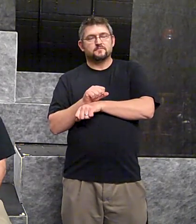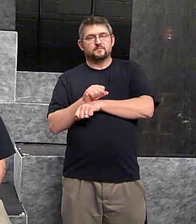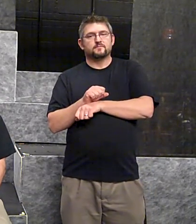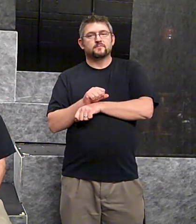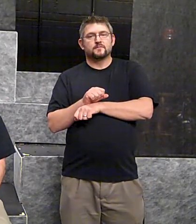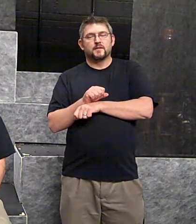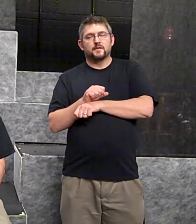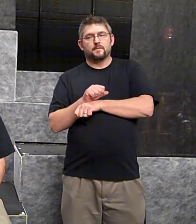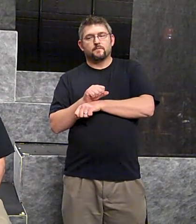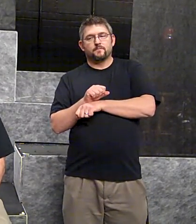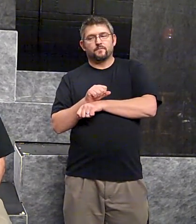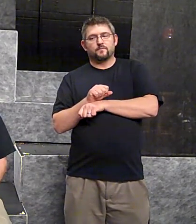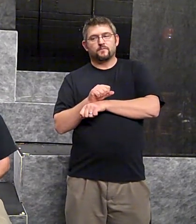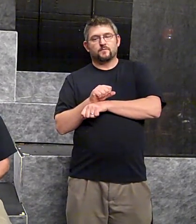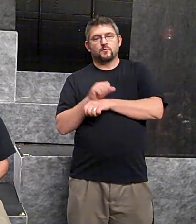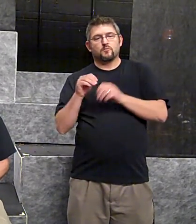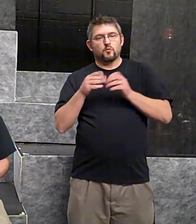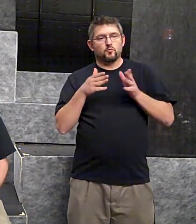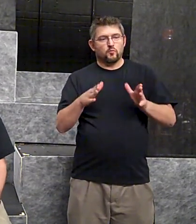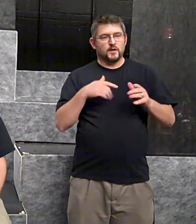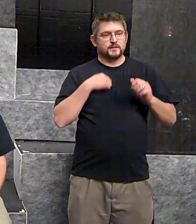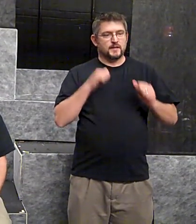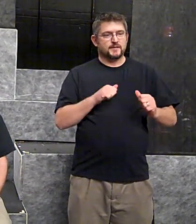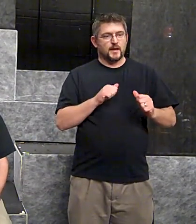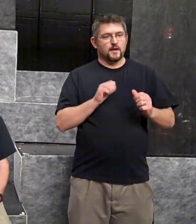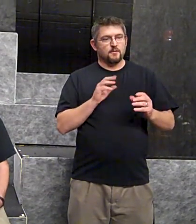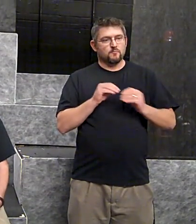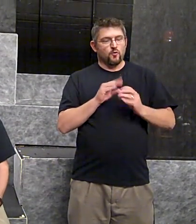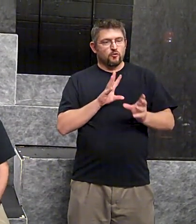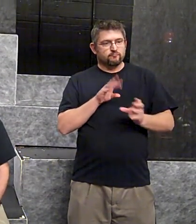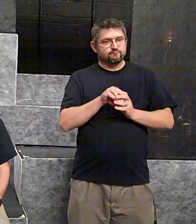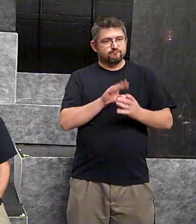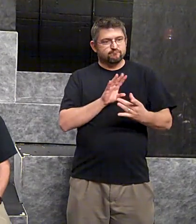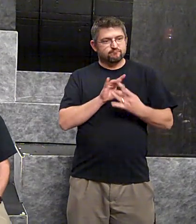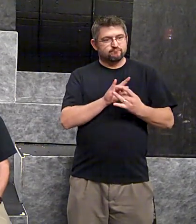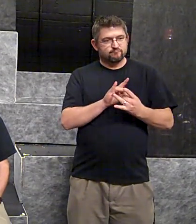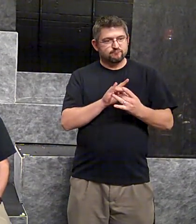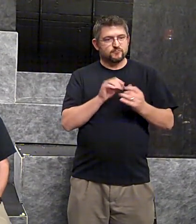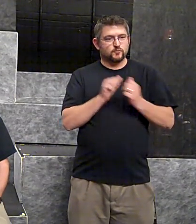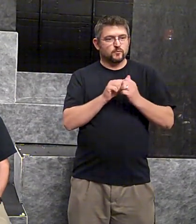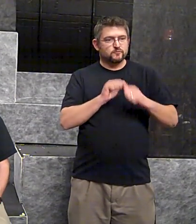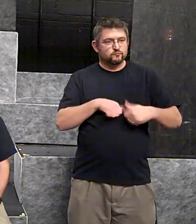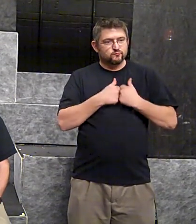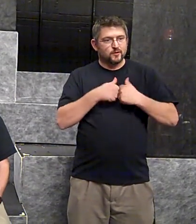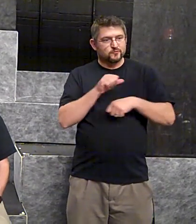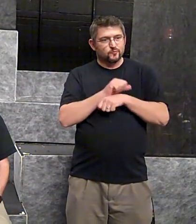more ways to make that connection and get involved and it was always a challenge working with her in class